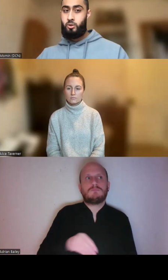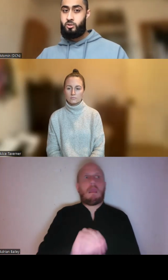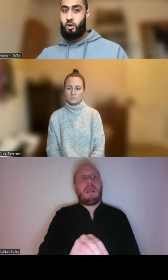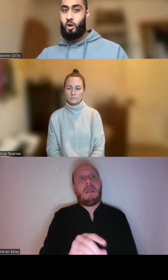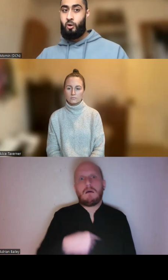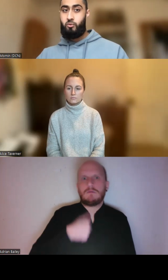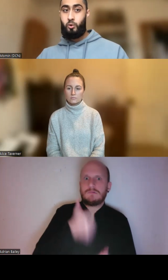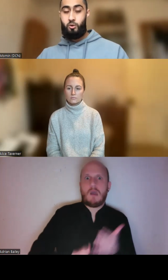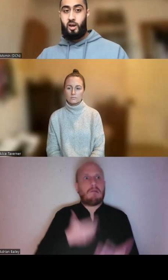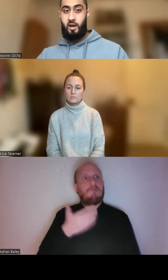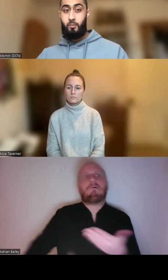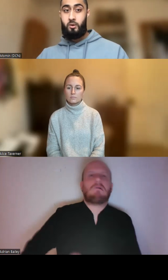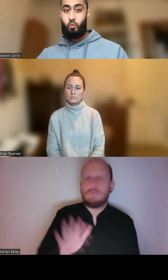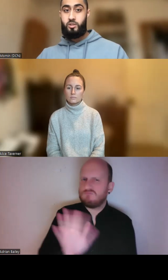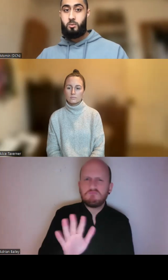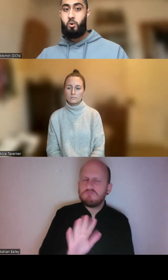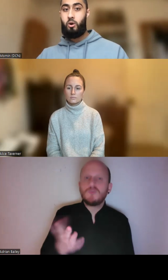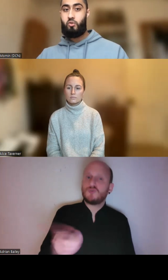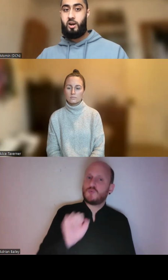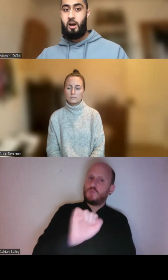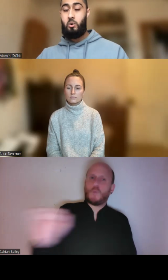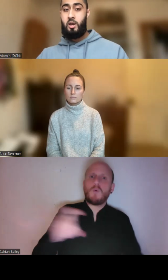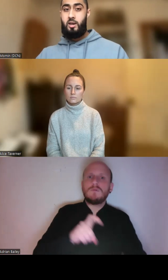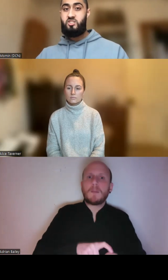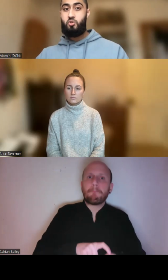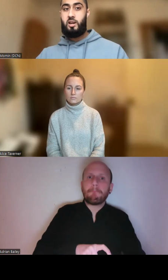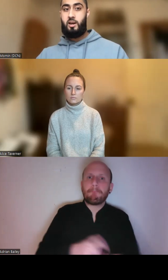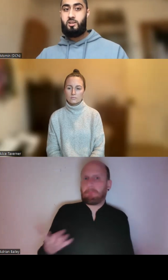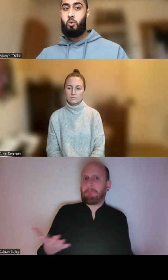You can start off with your time and what's important right now is utilizing